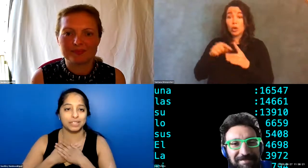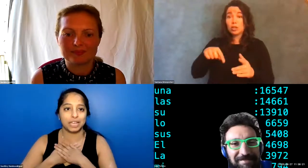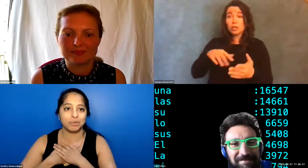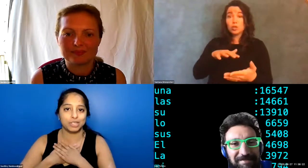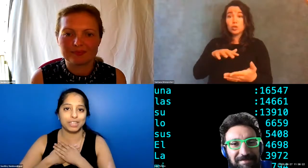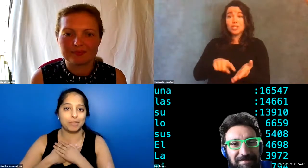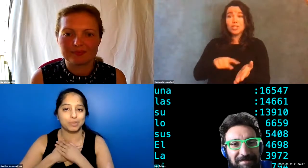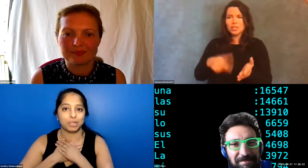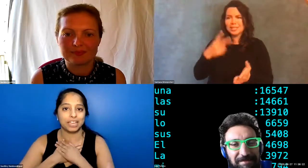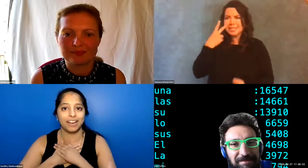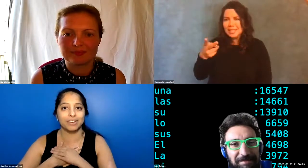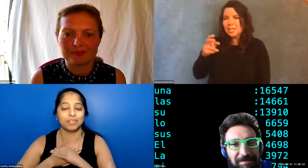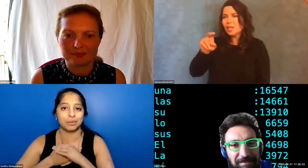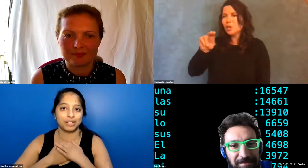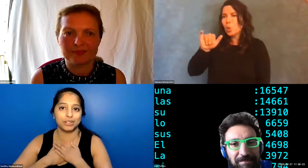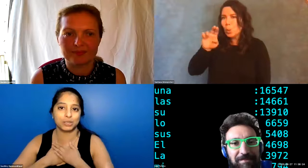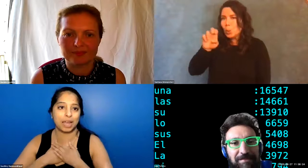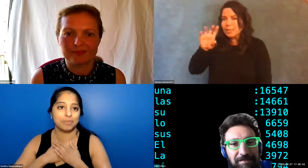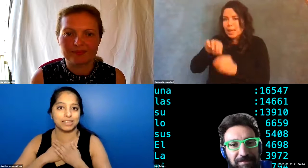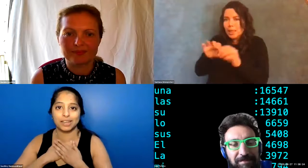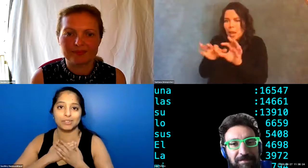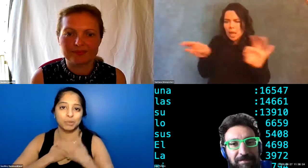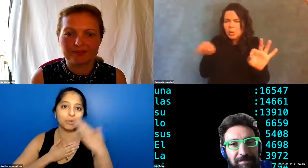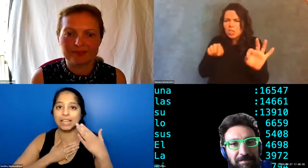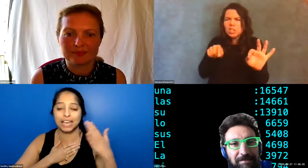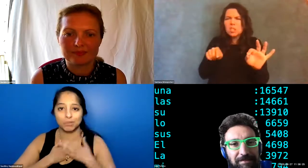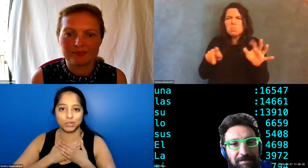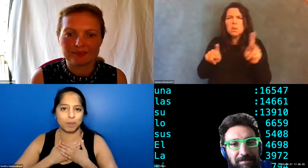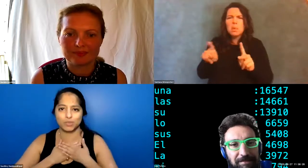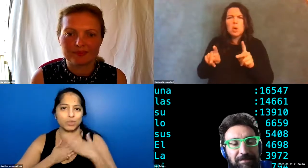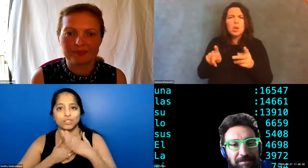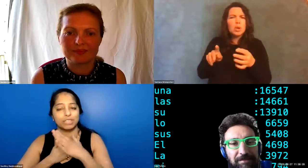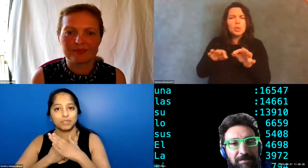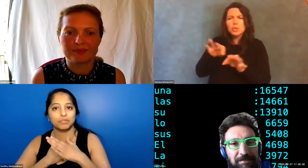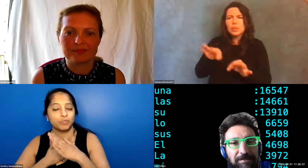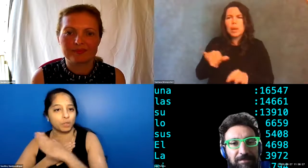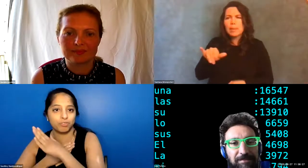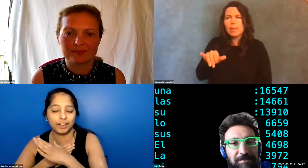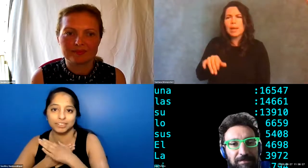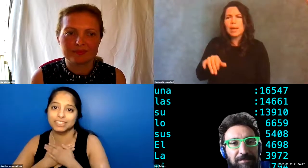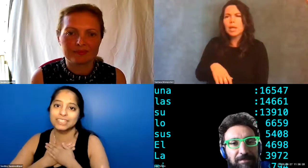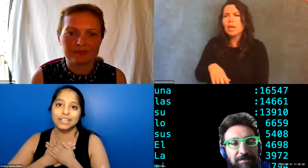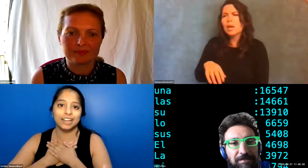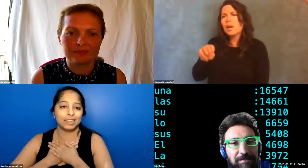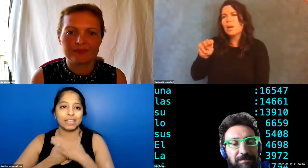the languages that I was working on that were described as like -- rigidly final and lots